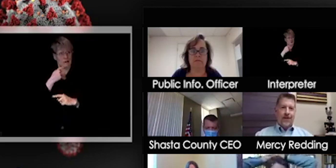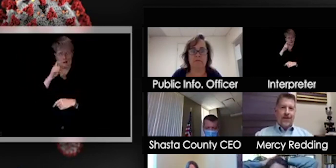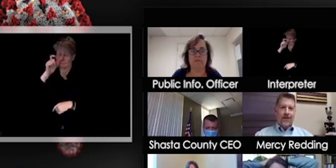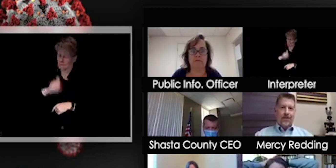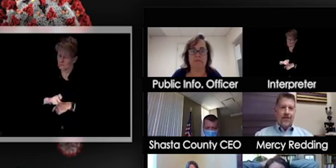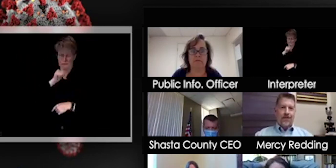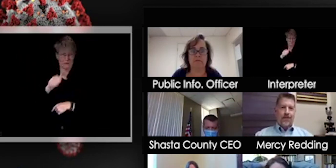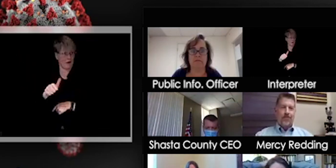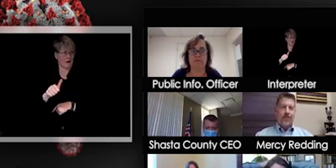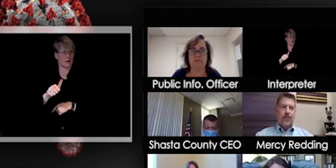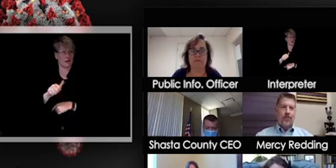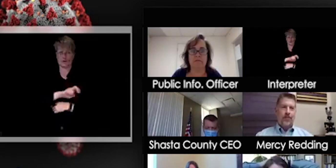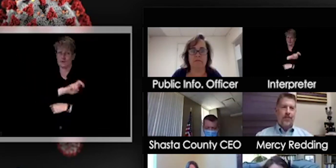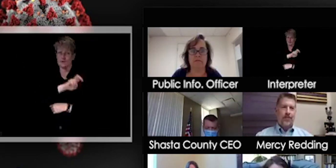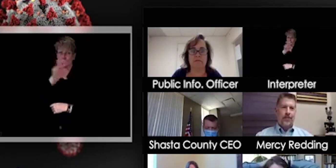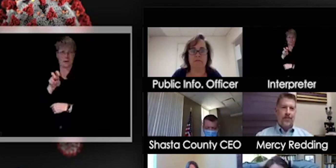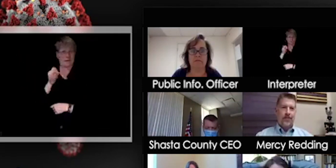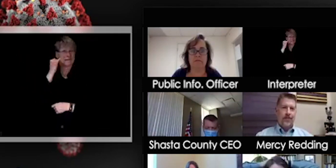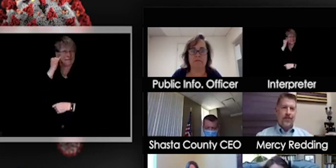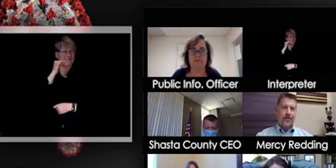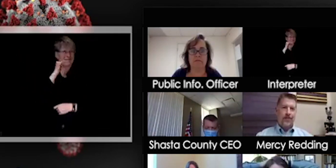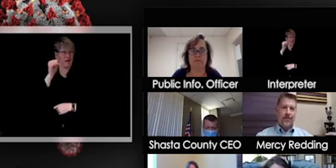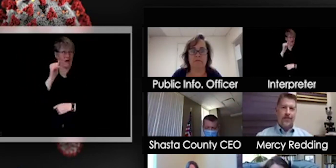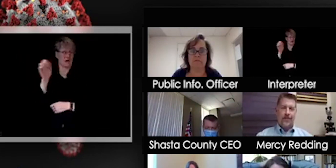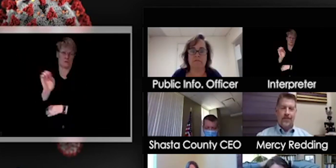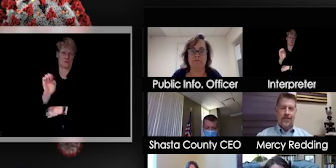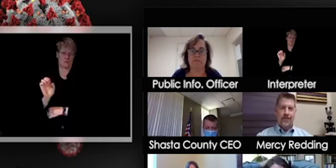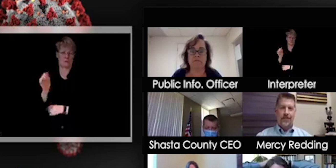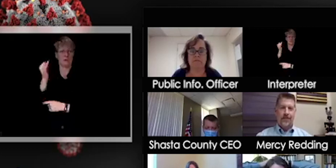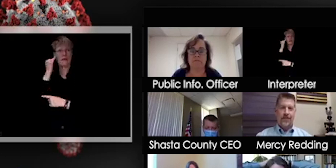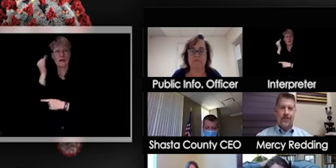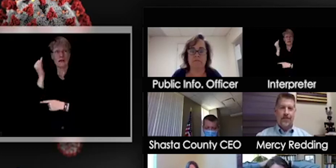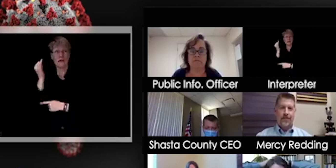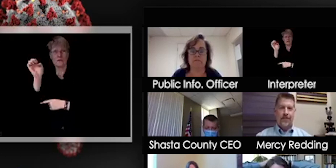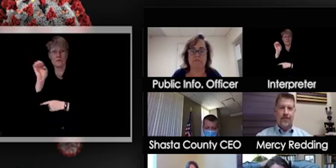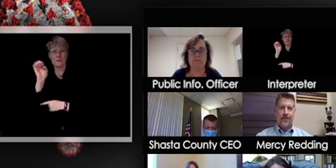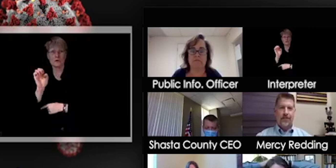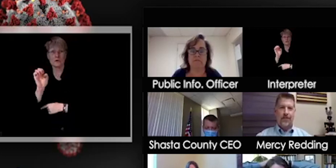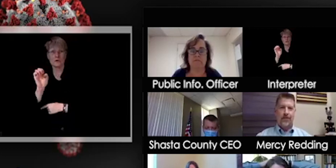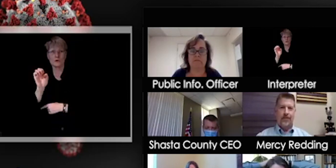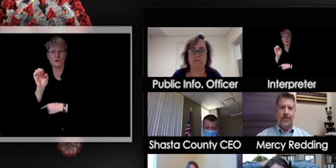words, if you have to travel for work or some family emergency, that's allowed, but we're